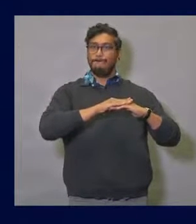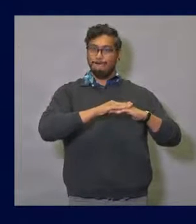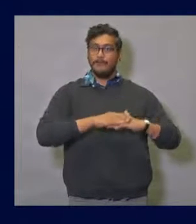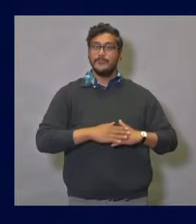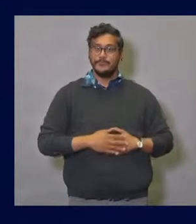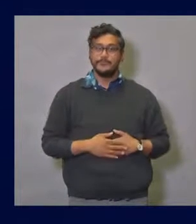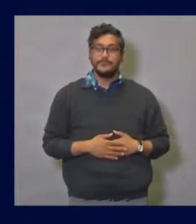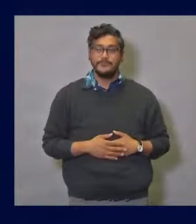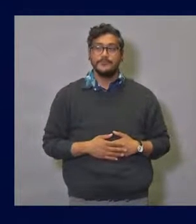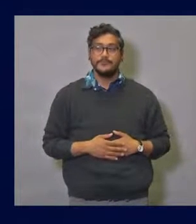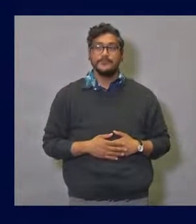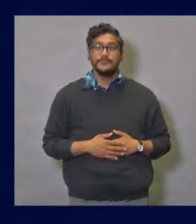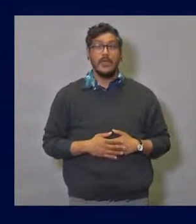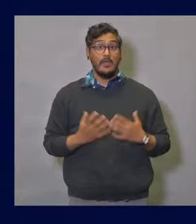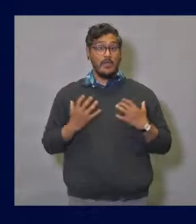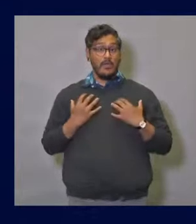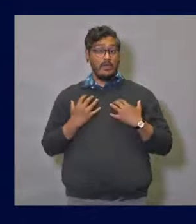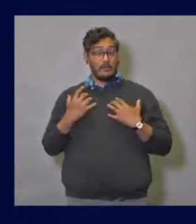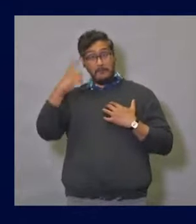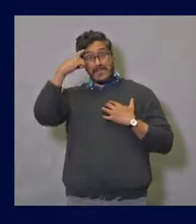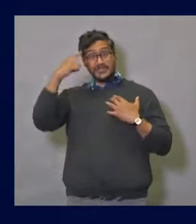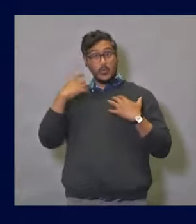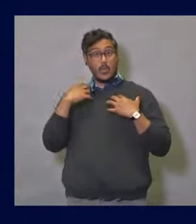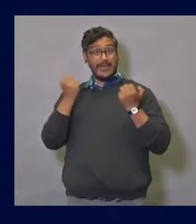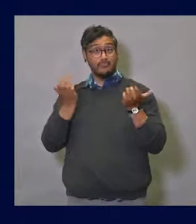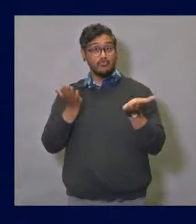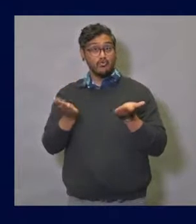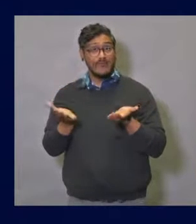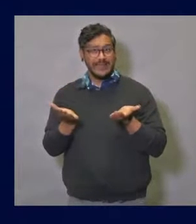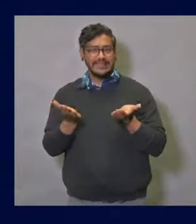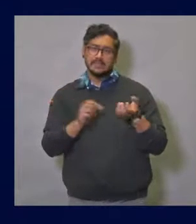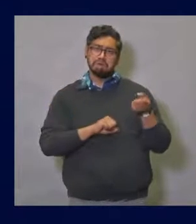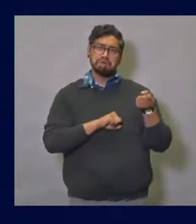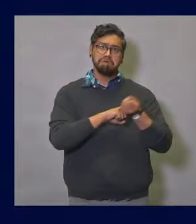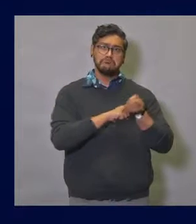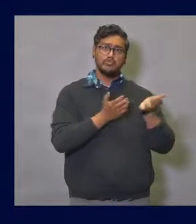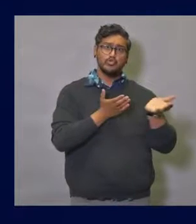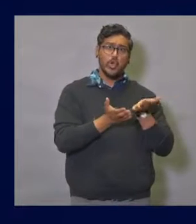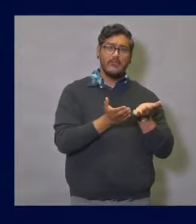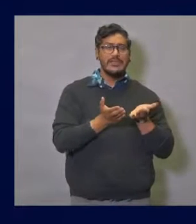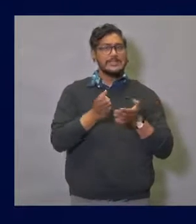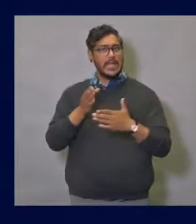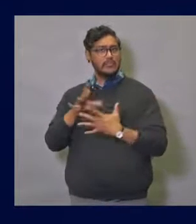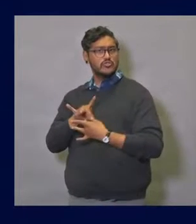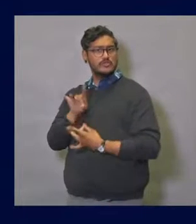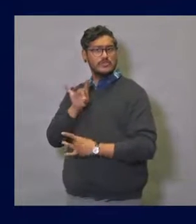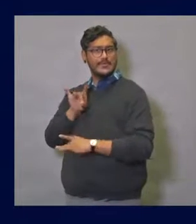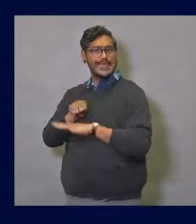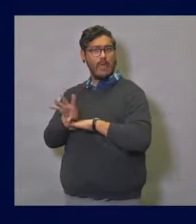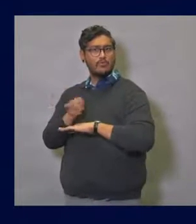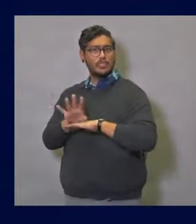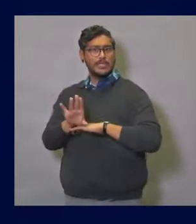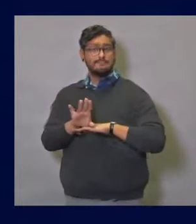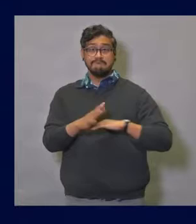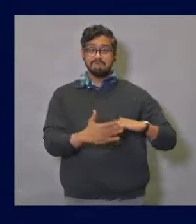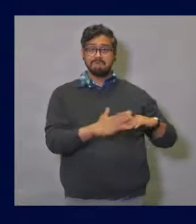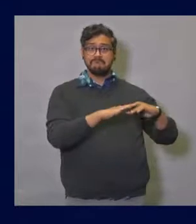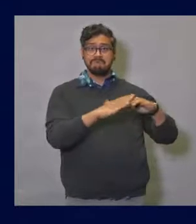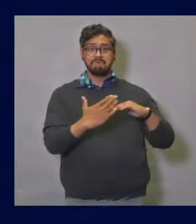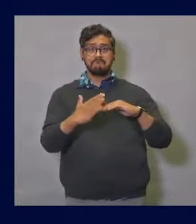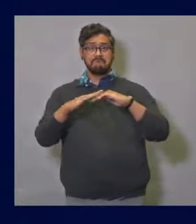NEGOCIOS SE LE PERMITA OPERAR